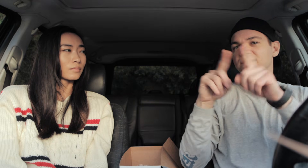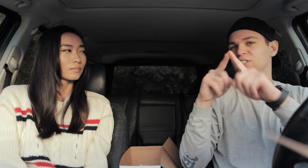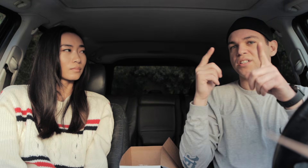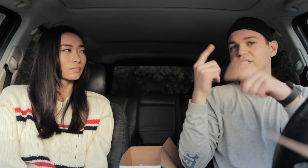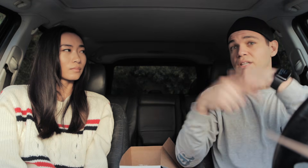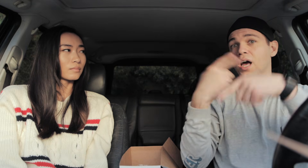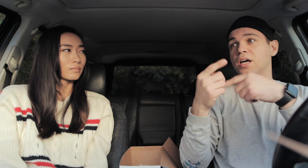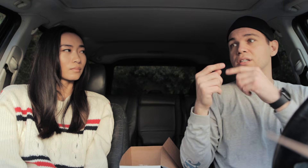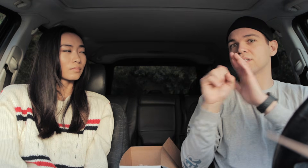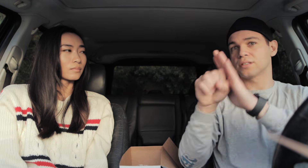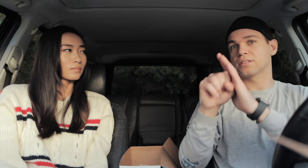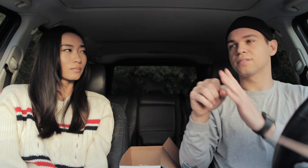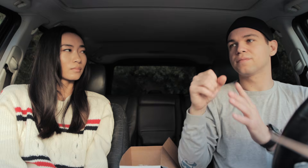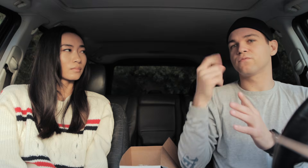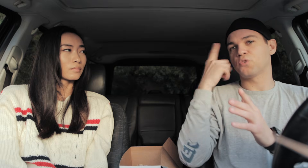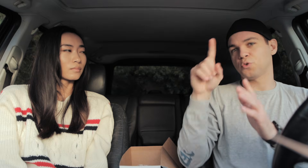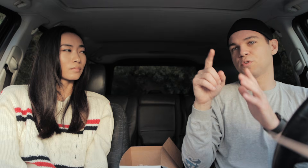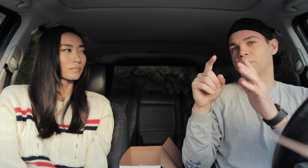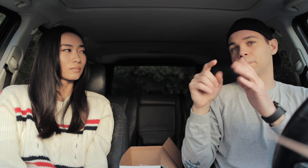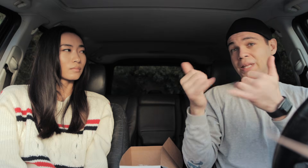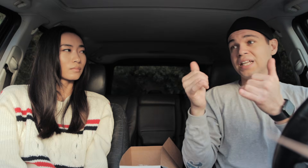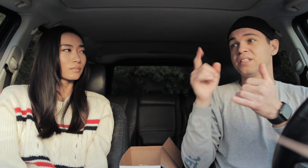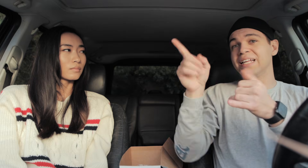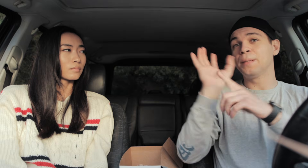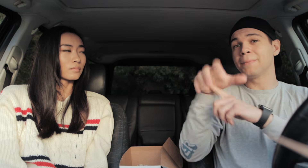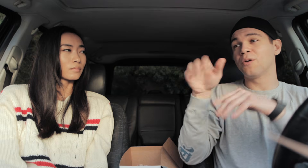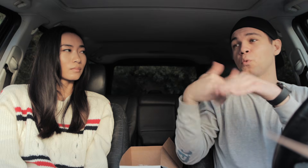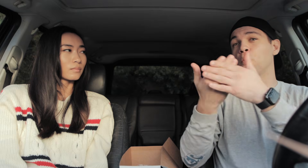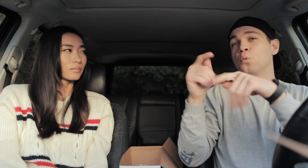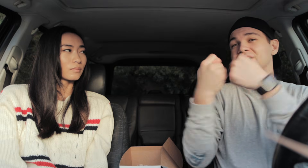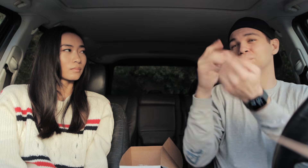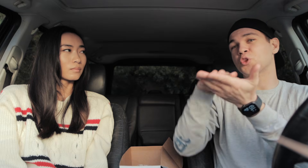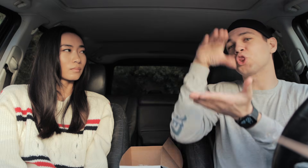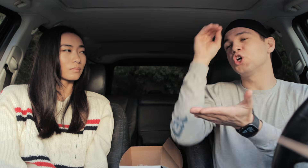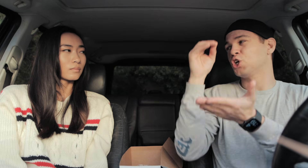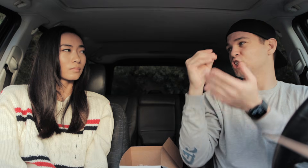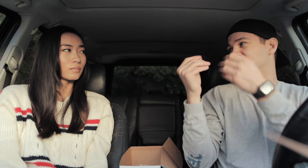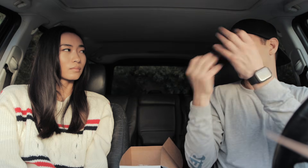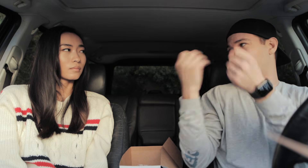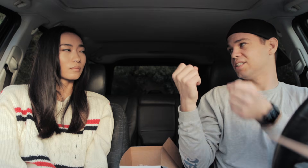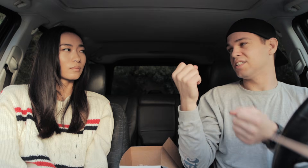made different signs to symbolize the plays he made the whole team learn the signs